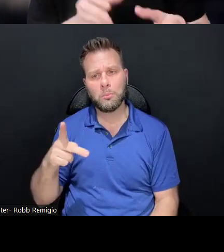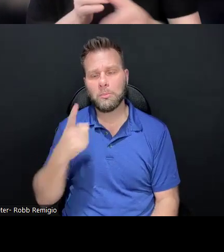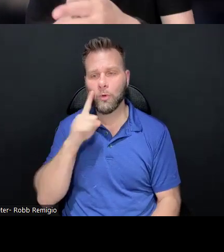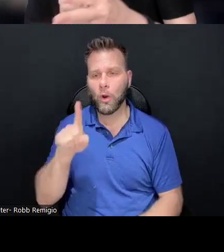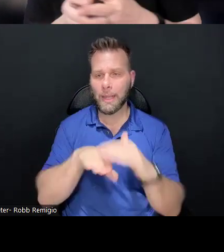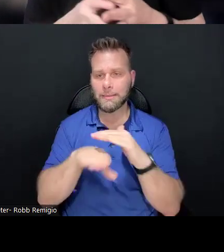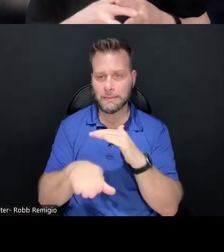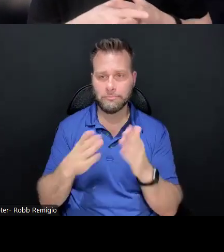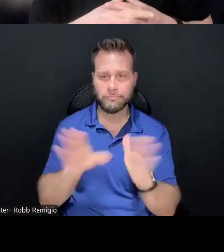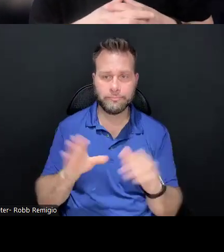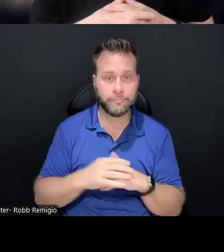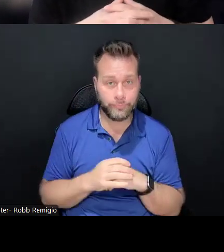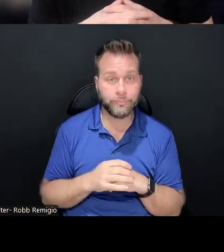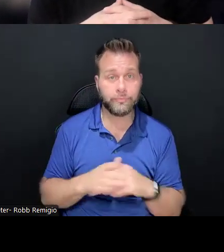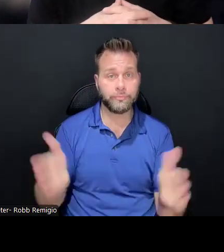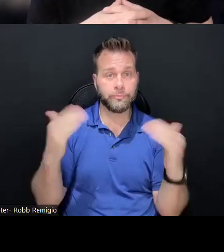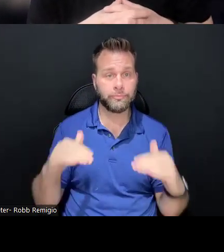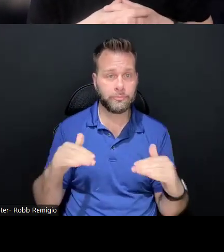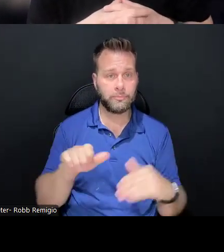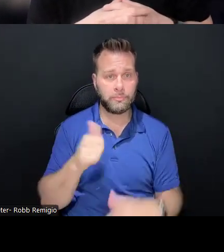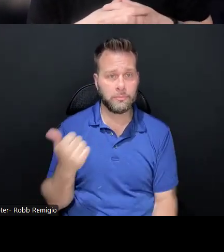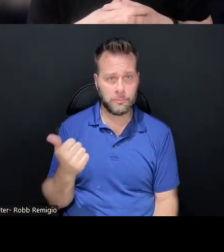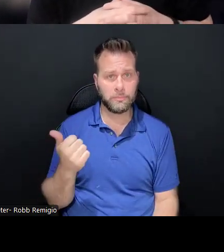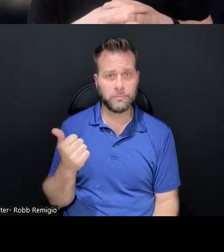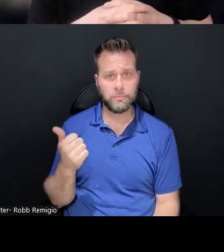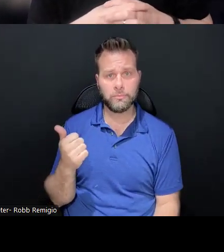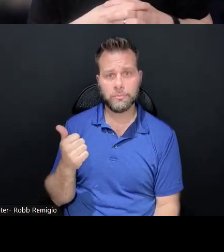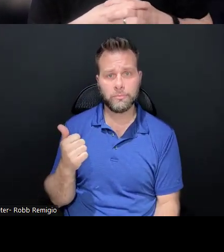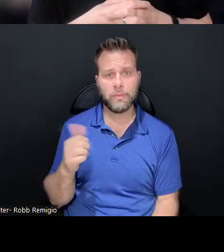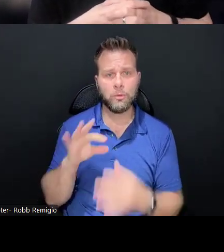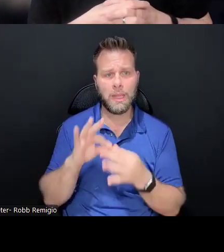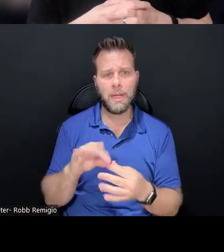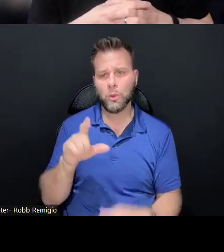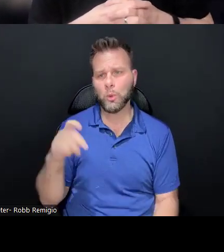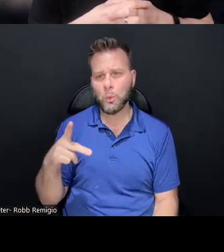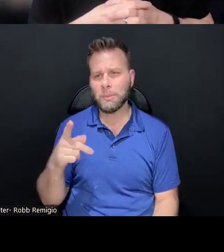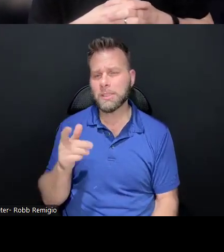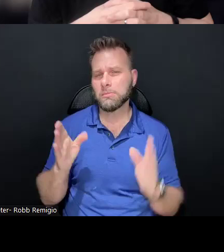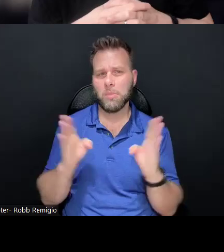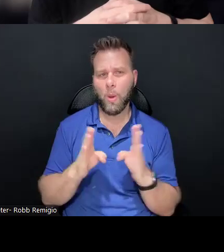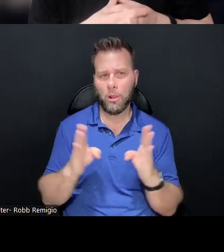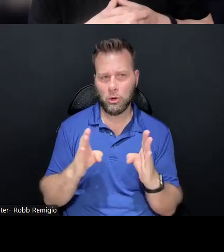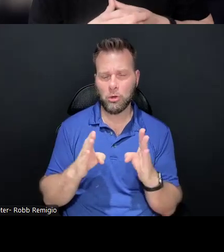begin with so that you have the On the right you see something else, which is a counterloop, which is a smaller device.